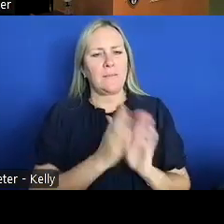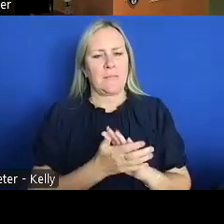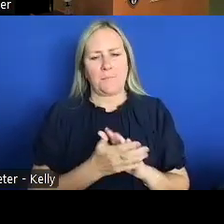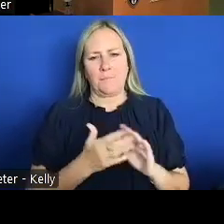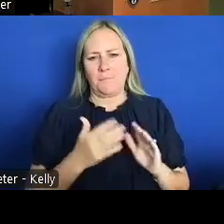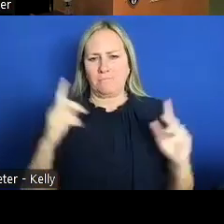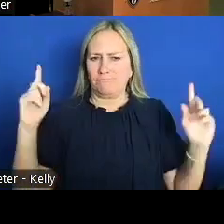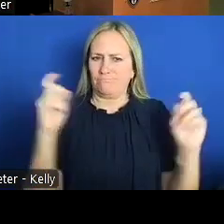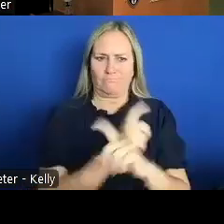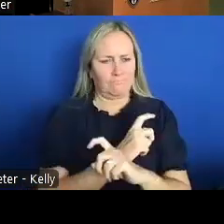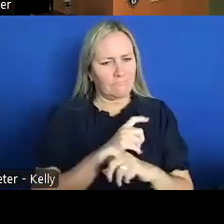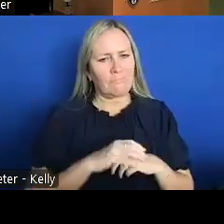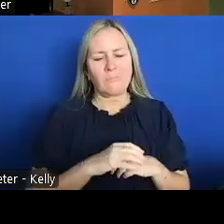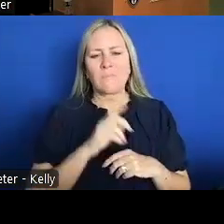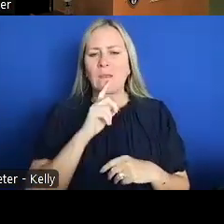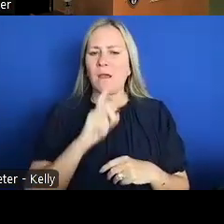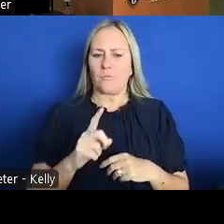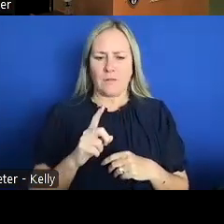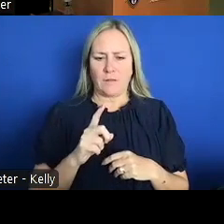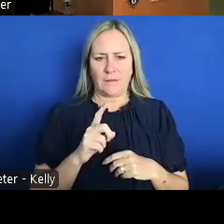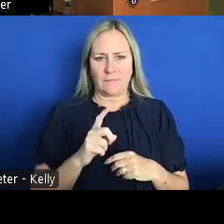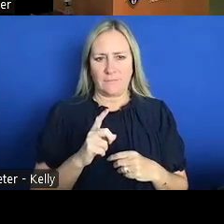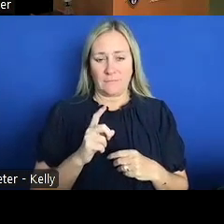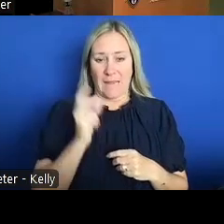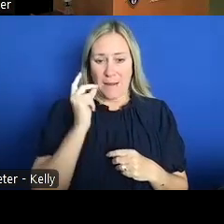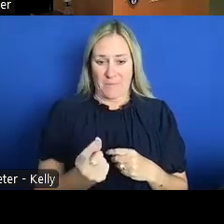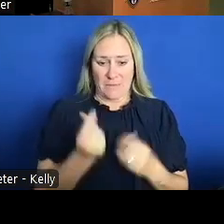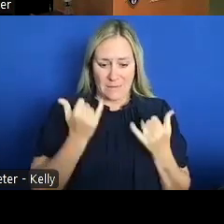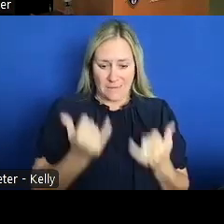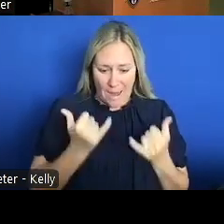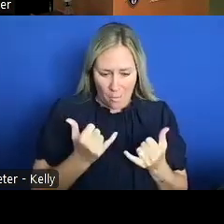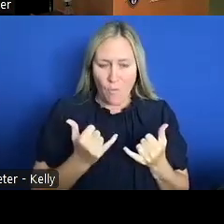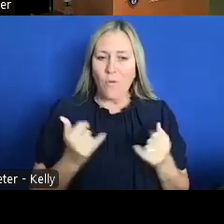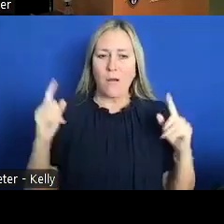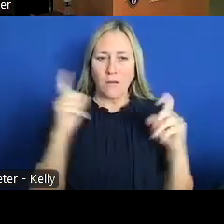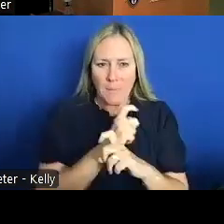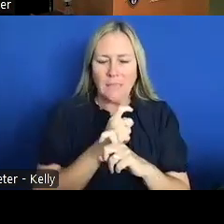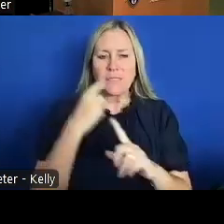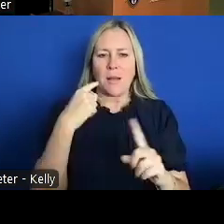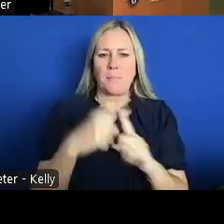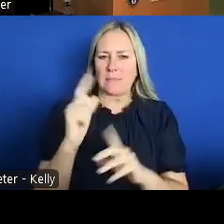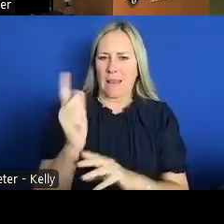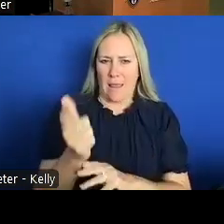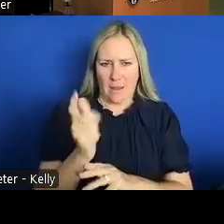immediate and long-term uh complications but in A System's approach these influences are recursive